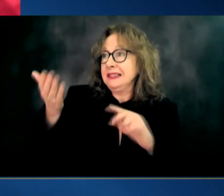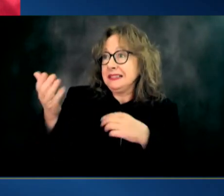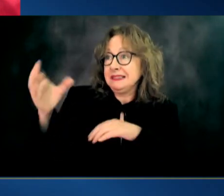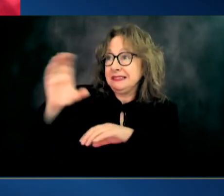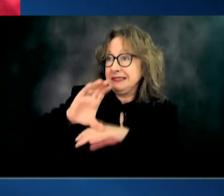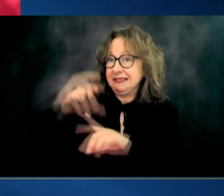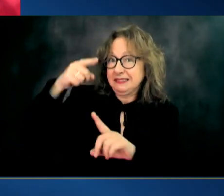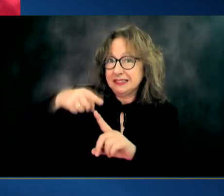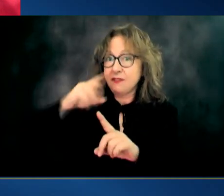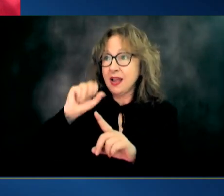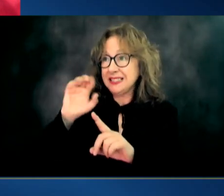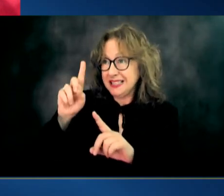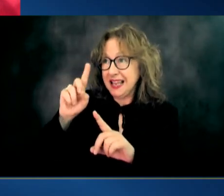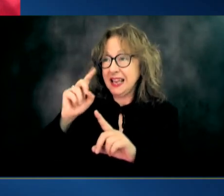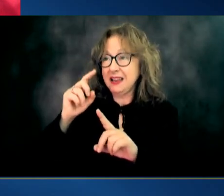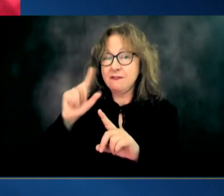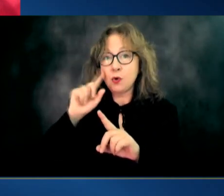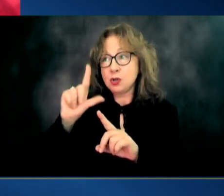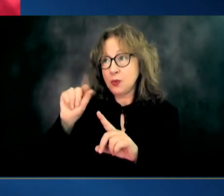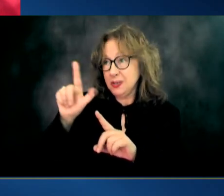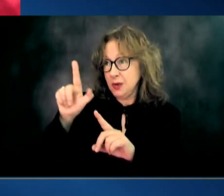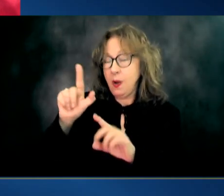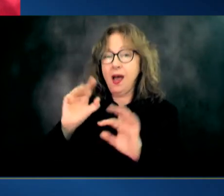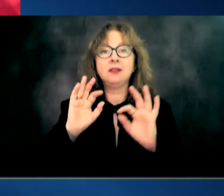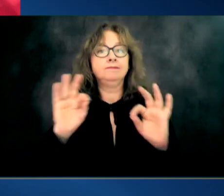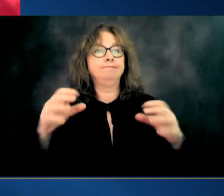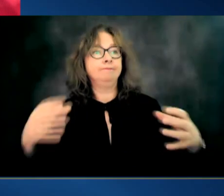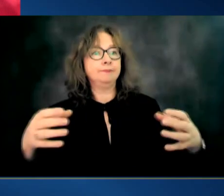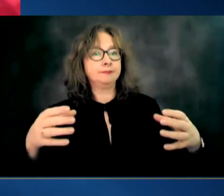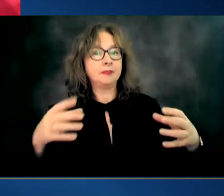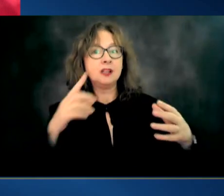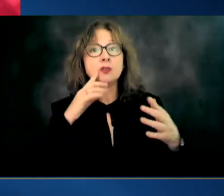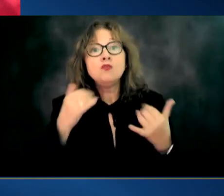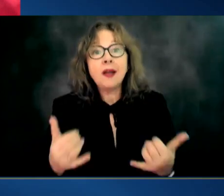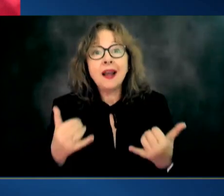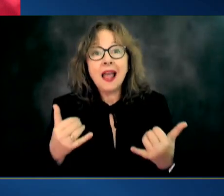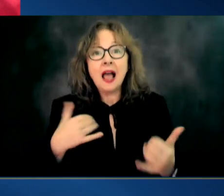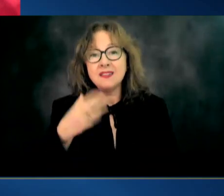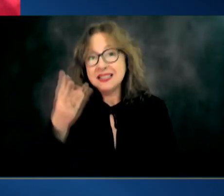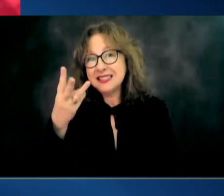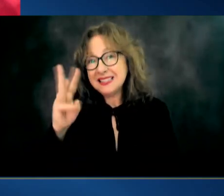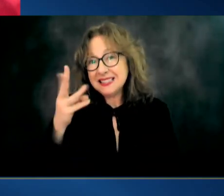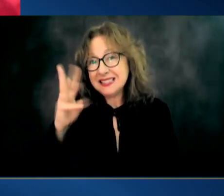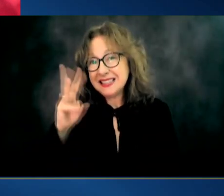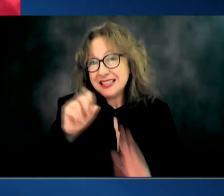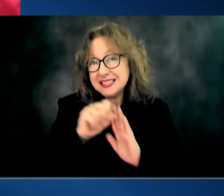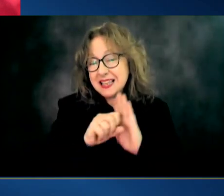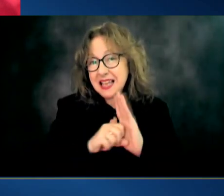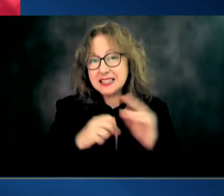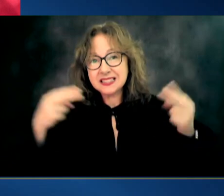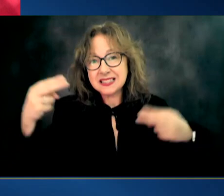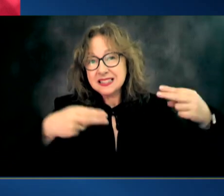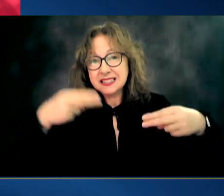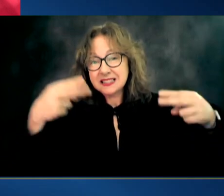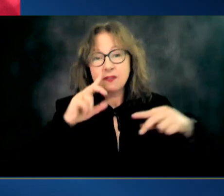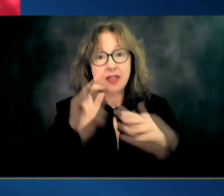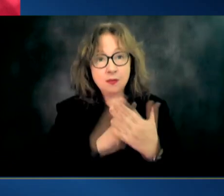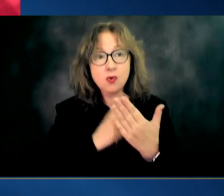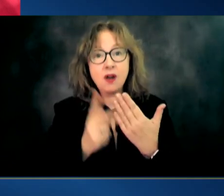fiscal year 2021. So, as of now, we have 16 states participating in the program, and we estimate